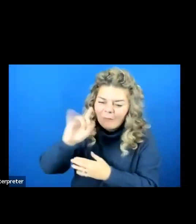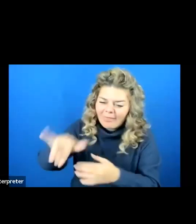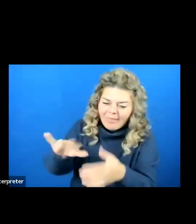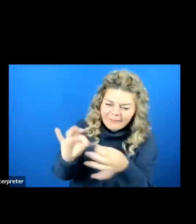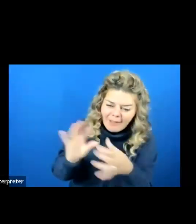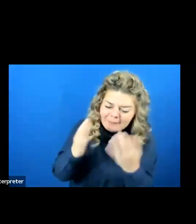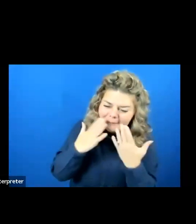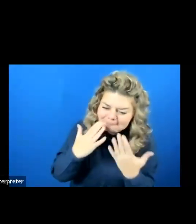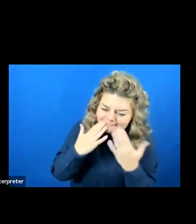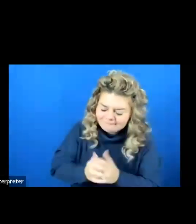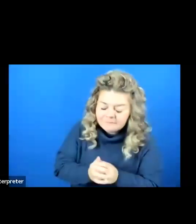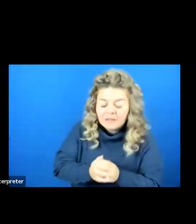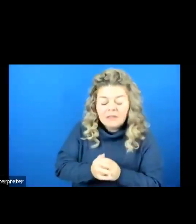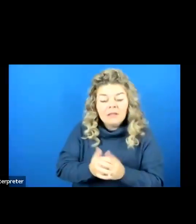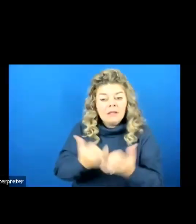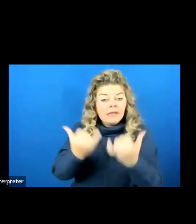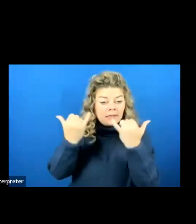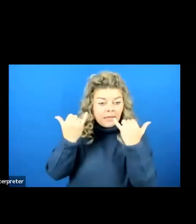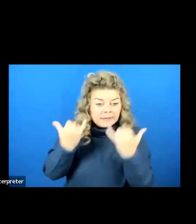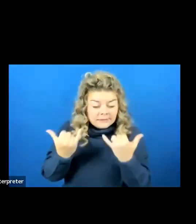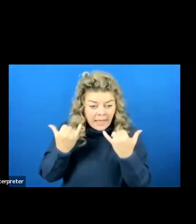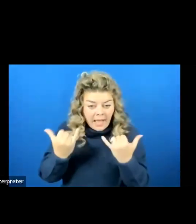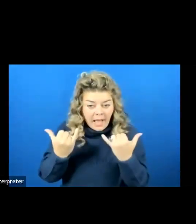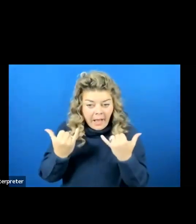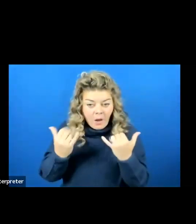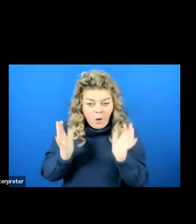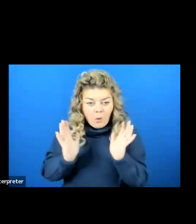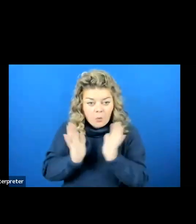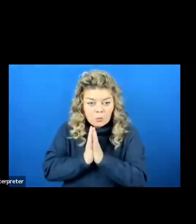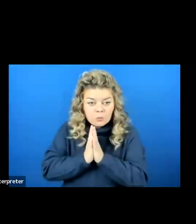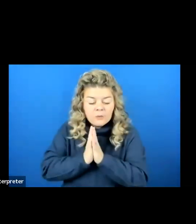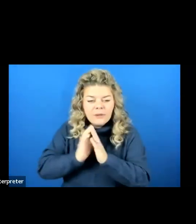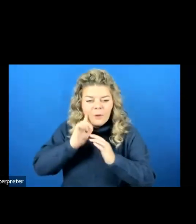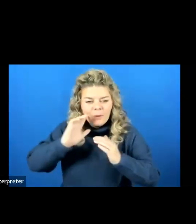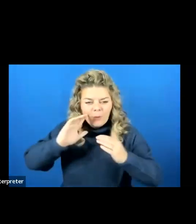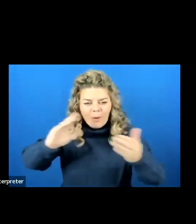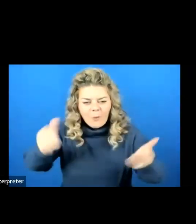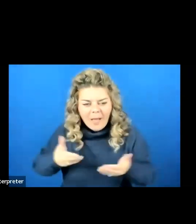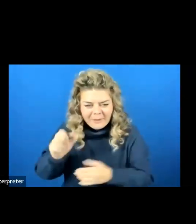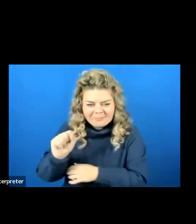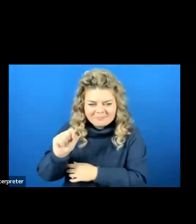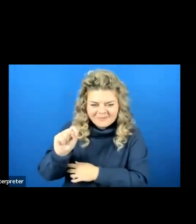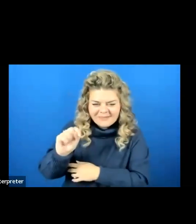and we will now welcome Stephanie Sanders.